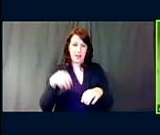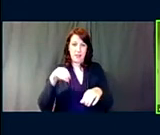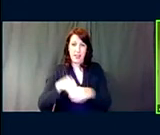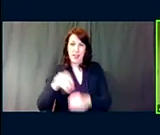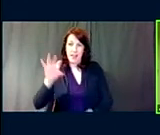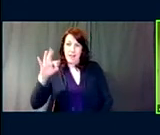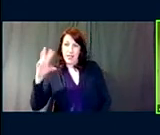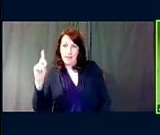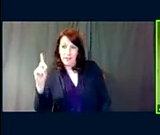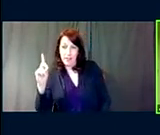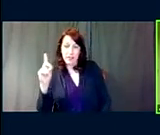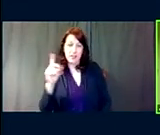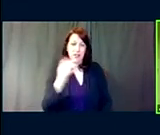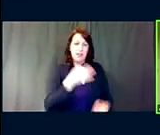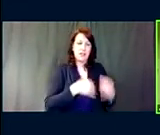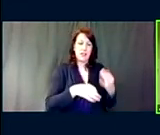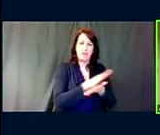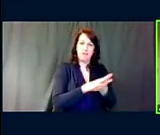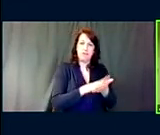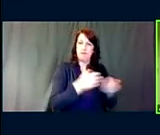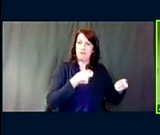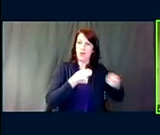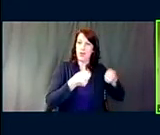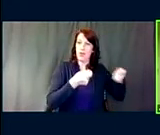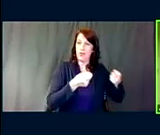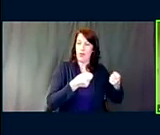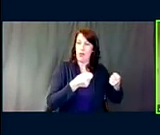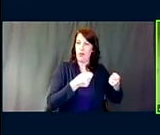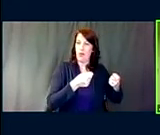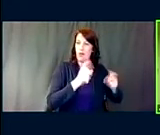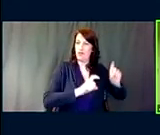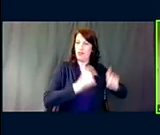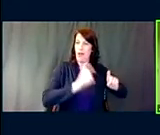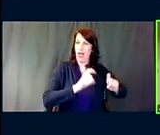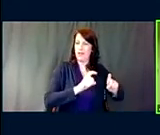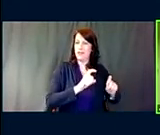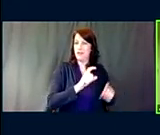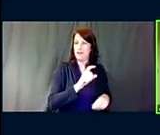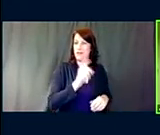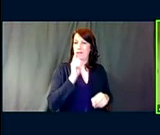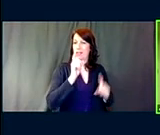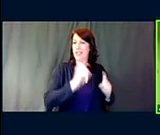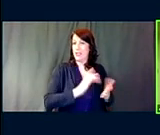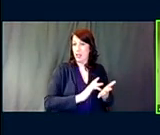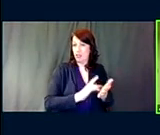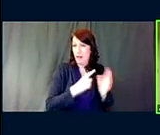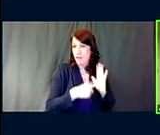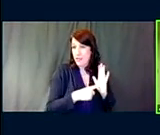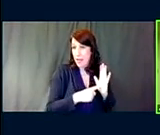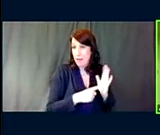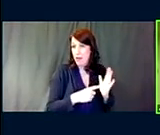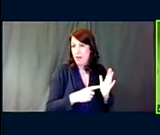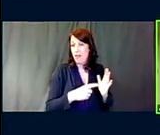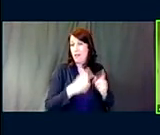KNOW, CONDUCTED IN THE FIELD AS OPPOSED TO THE CLEAN RANDOMIZED CONTROLS FOR TESTING A DRUG, FOR